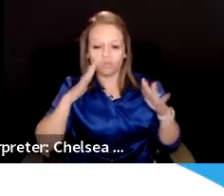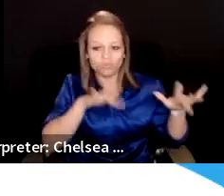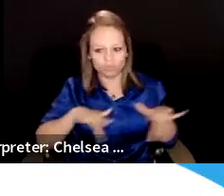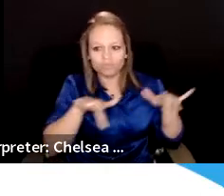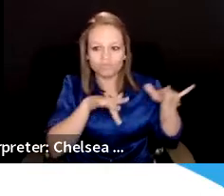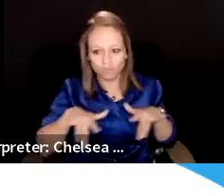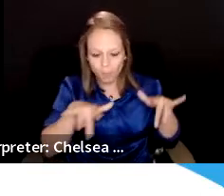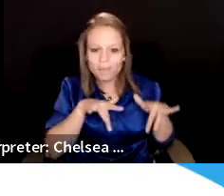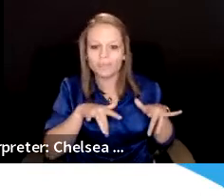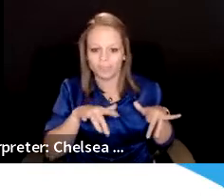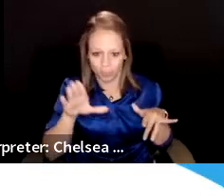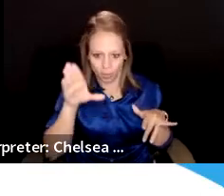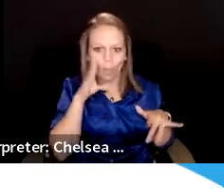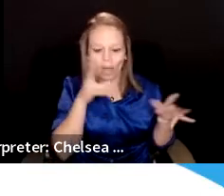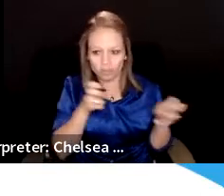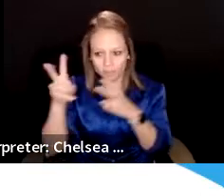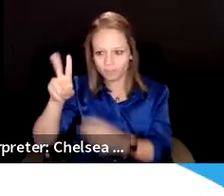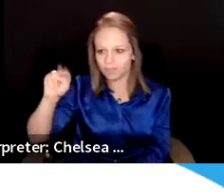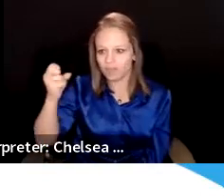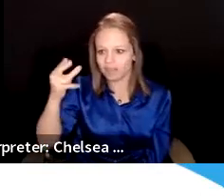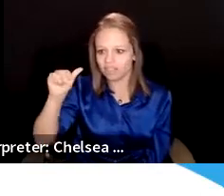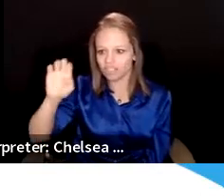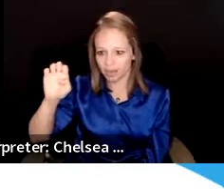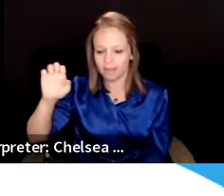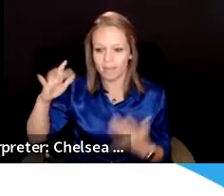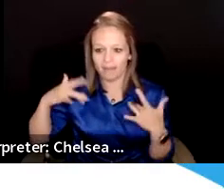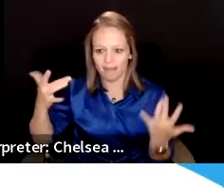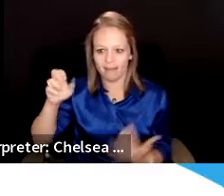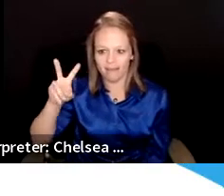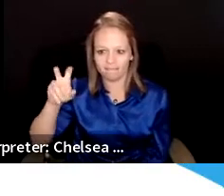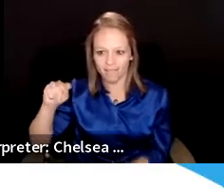This event is being recorded and will be available on the UNSHAME Kentucky